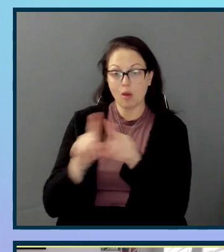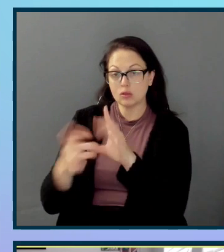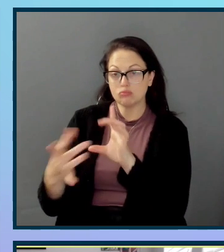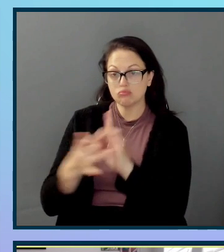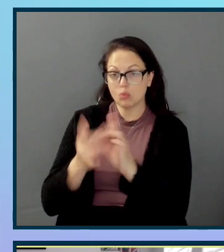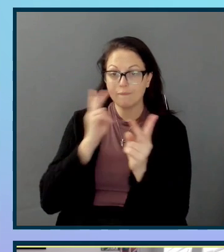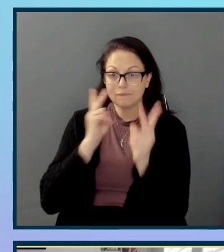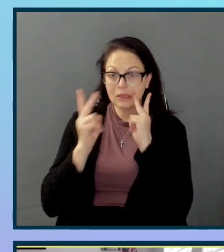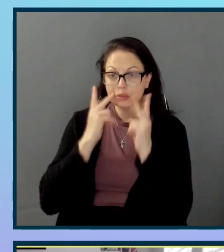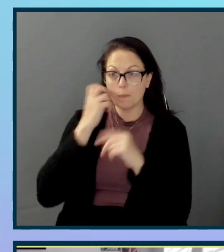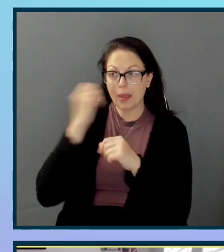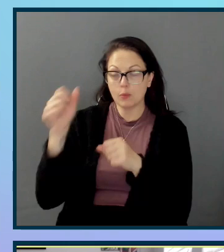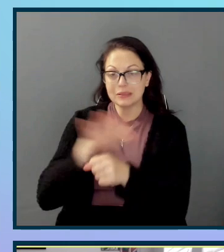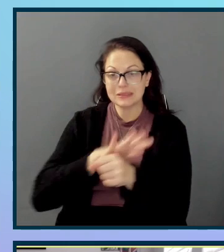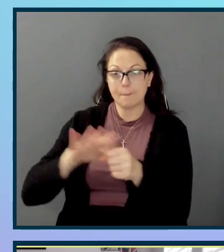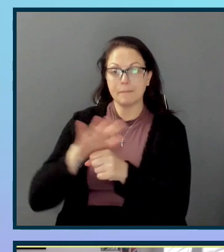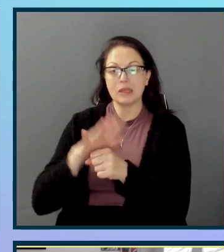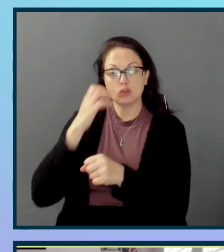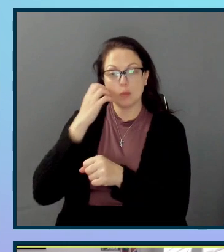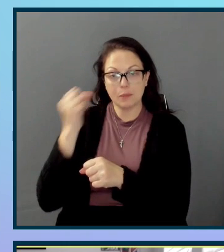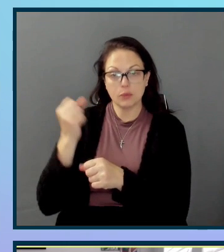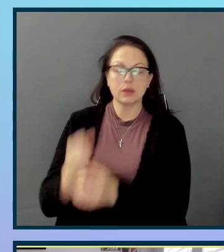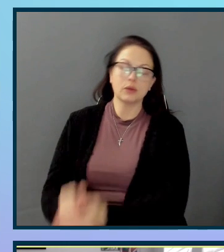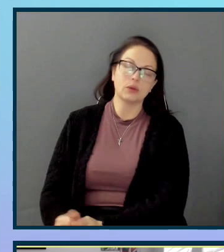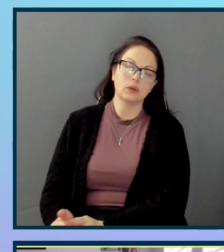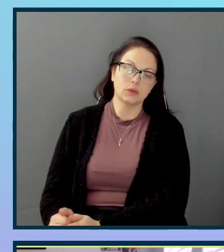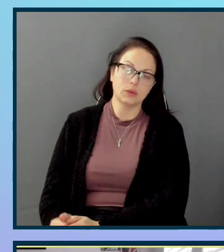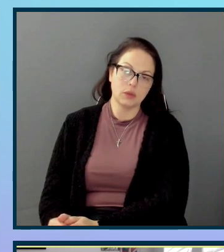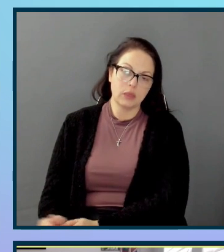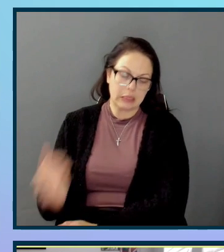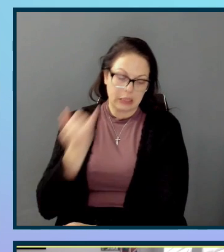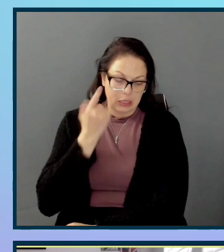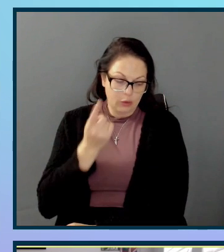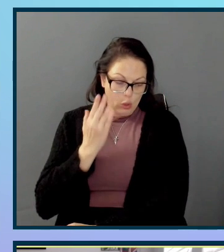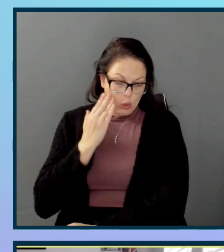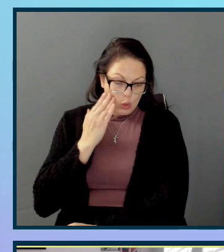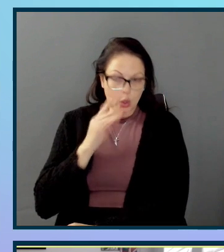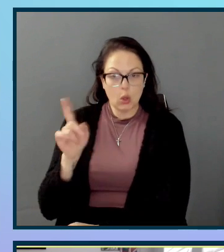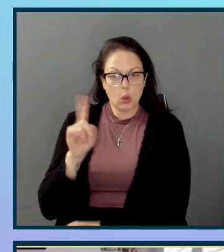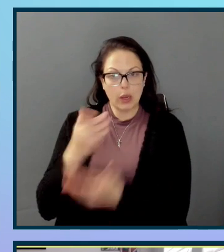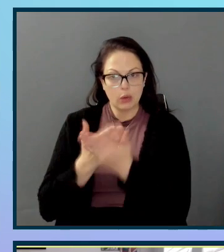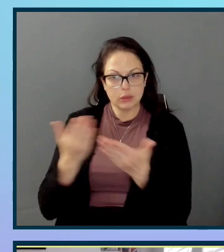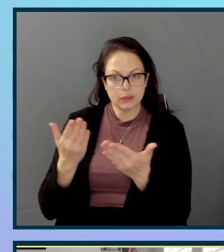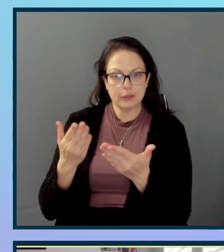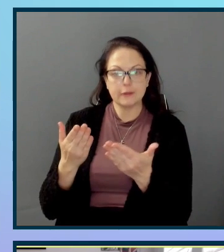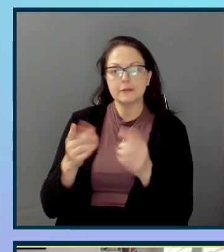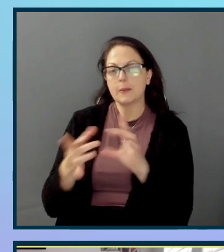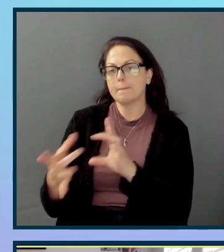spatial memory. If you know where things are based on sort of your physicality,